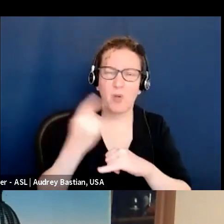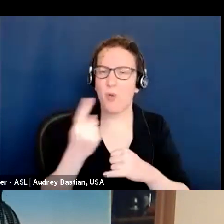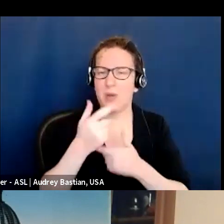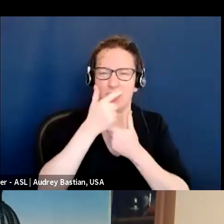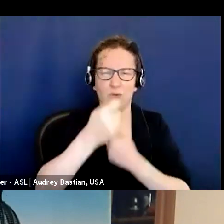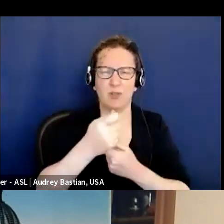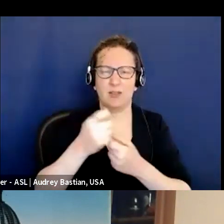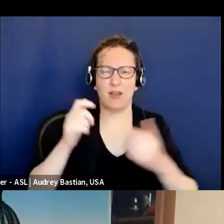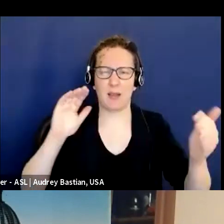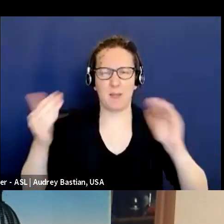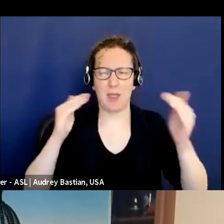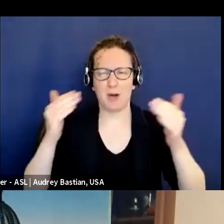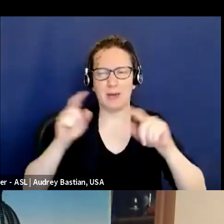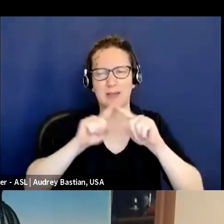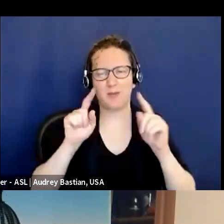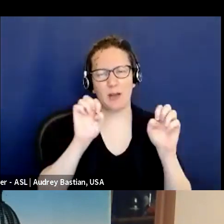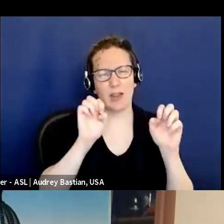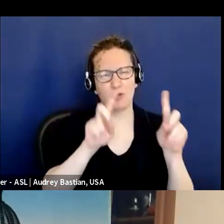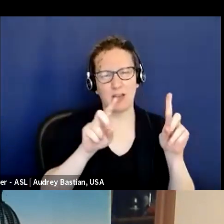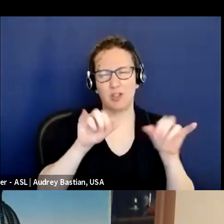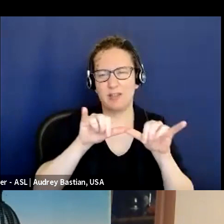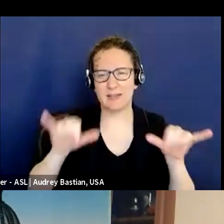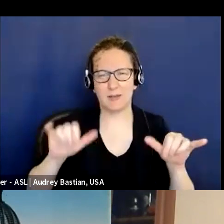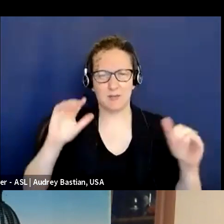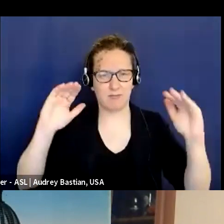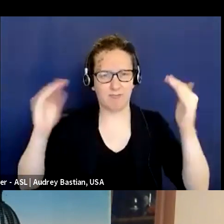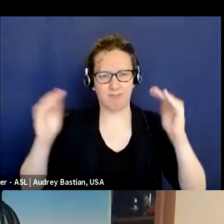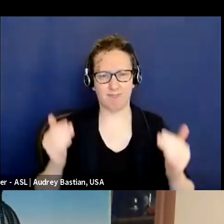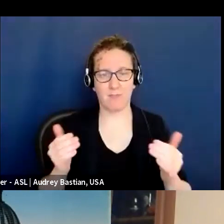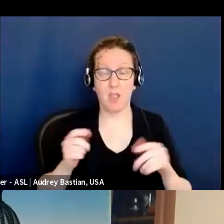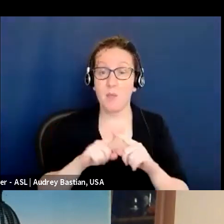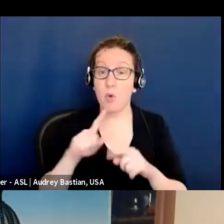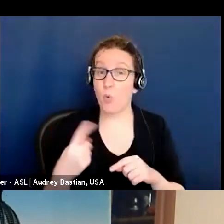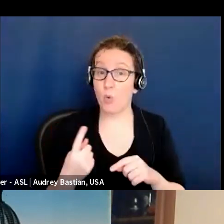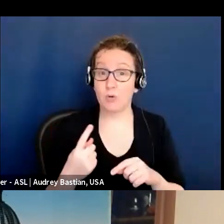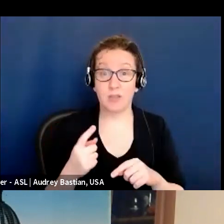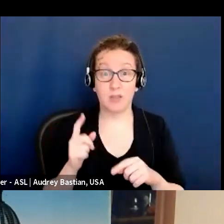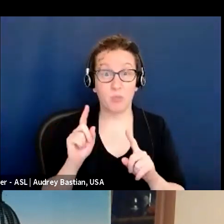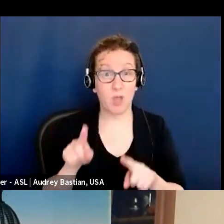comparing different education systems. But I've only ever been to school in the U.S.